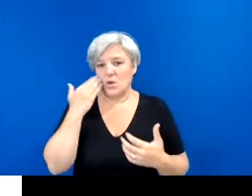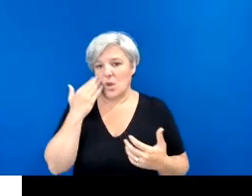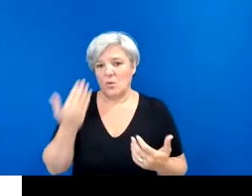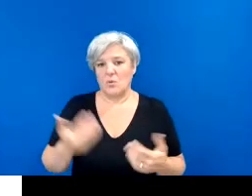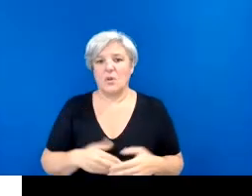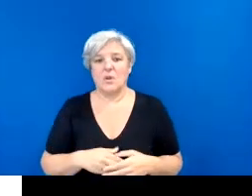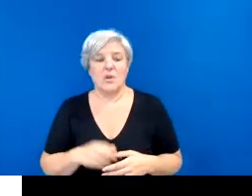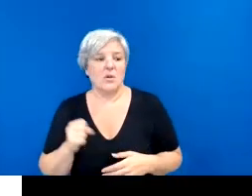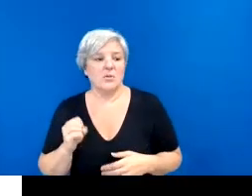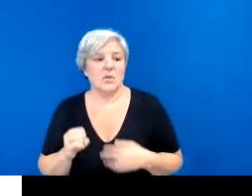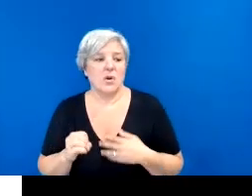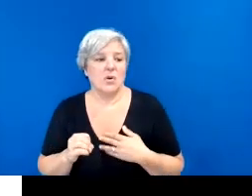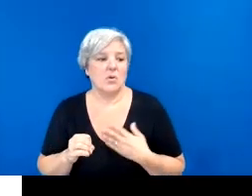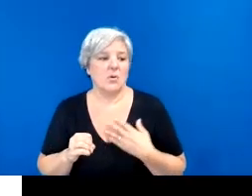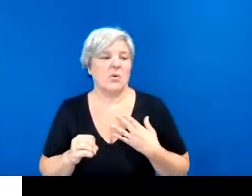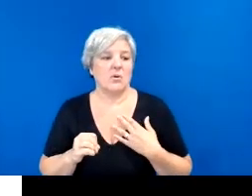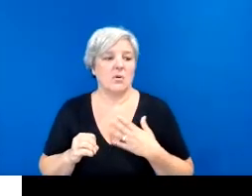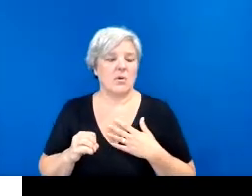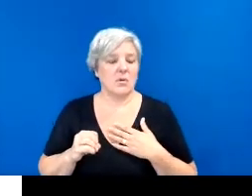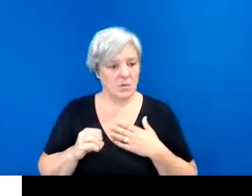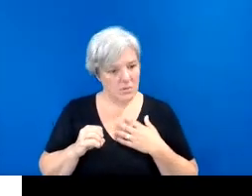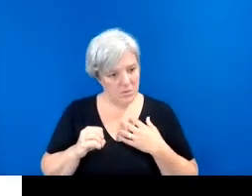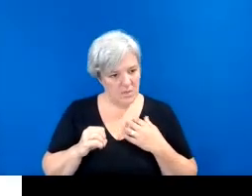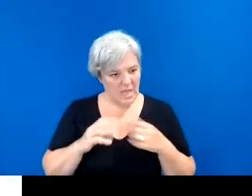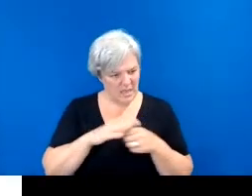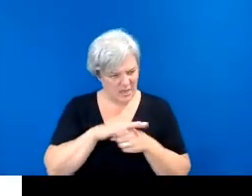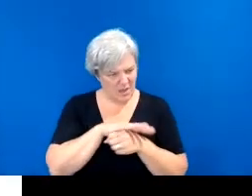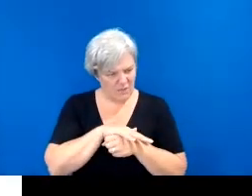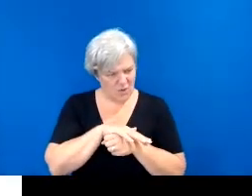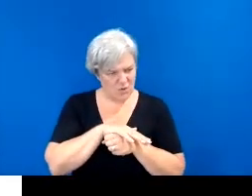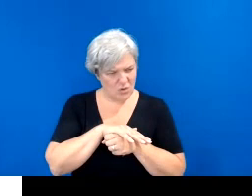So it does cover. Oh, I'm sorry.